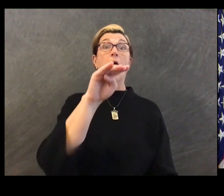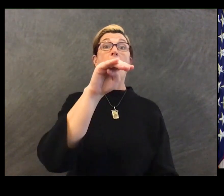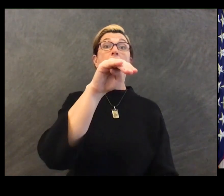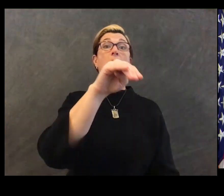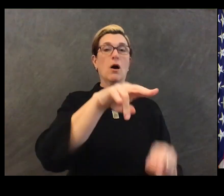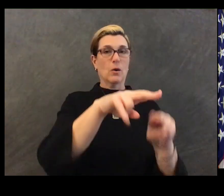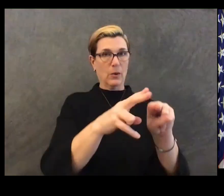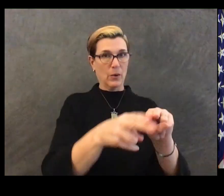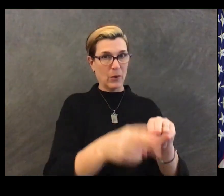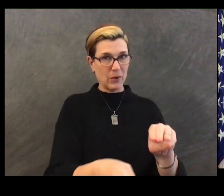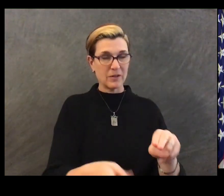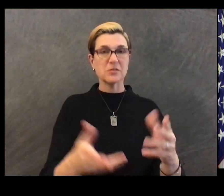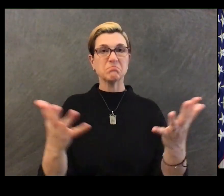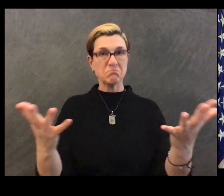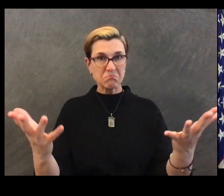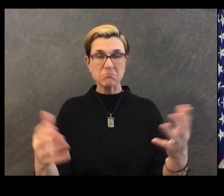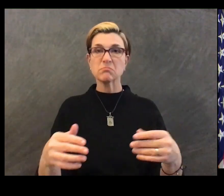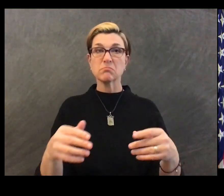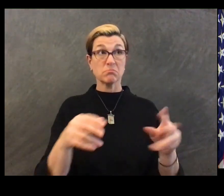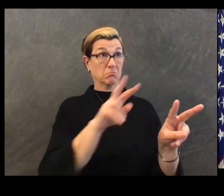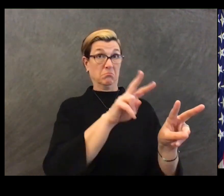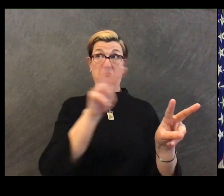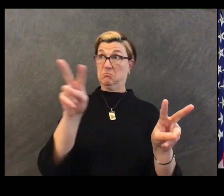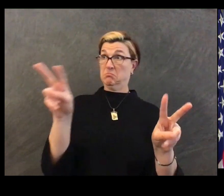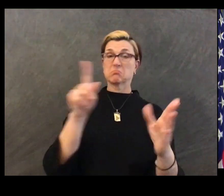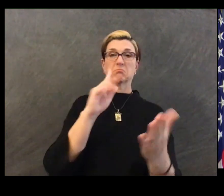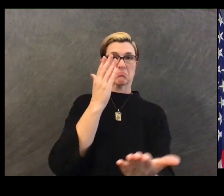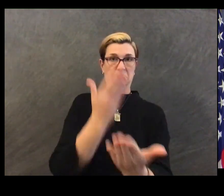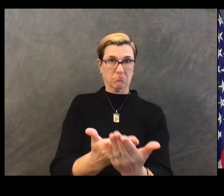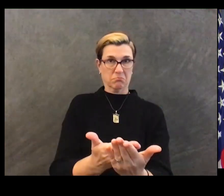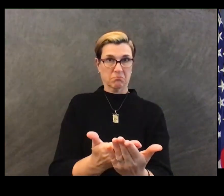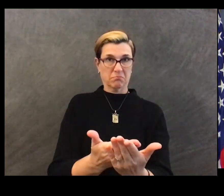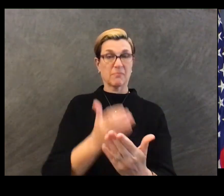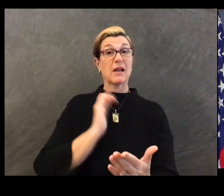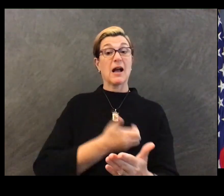demonstrate that our aggressive strategy to battle the virus is working and that